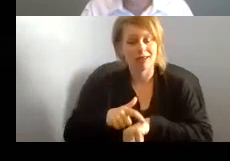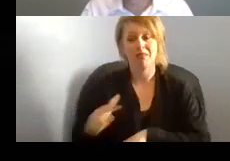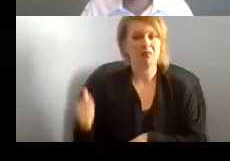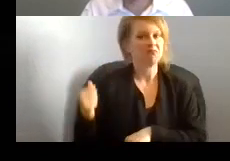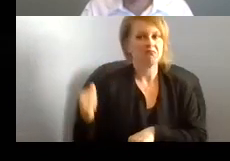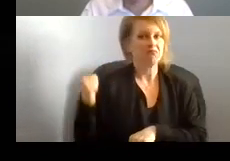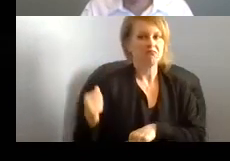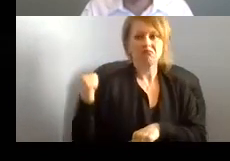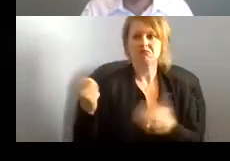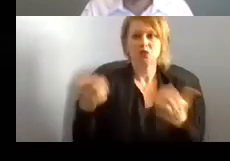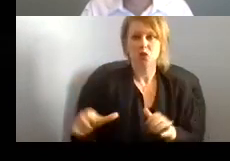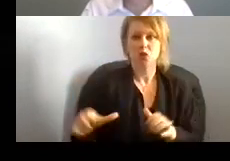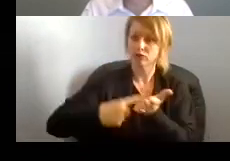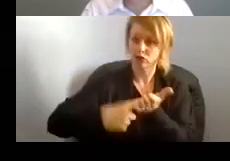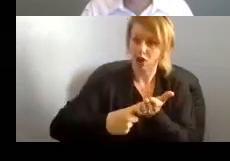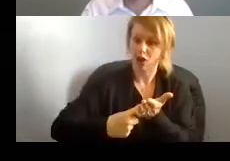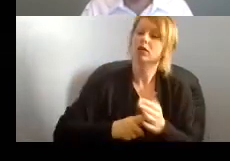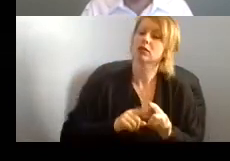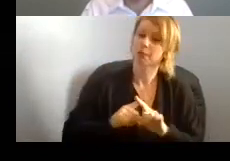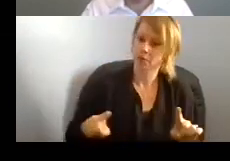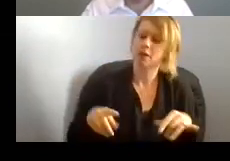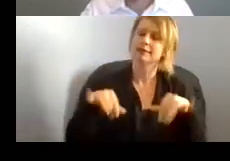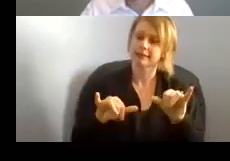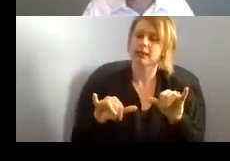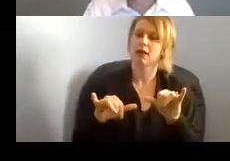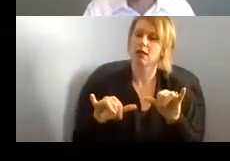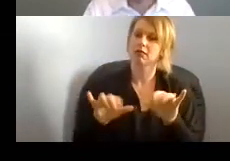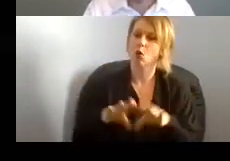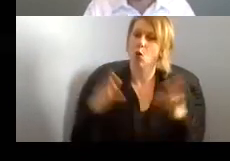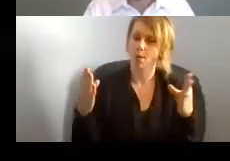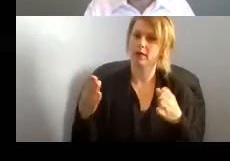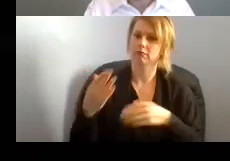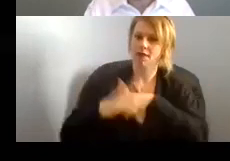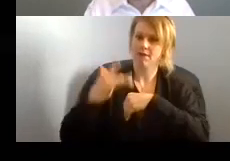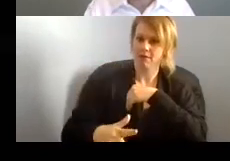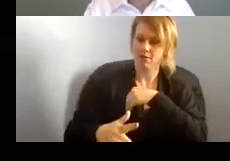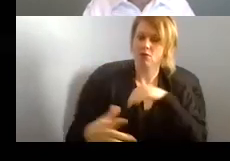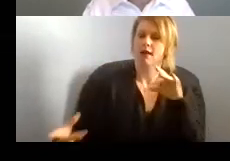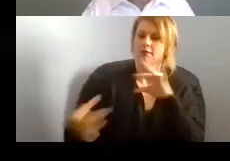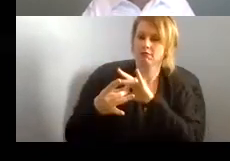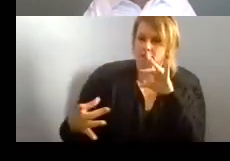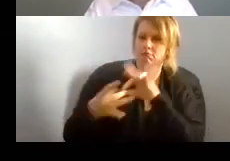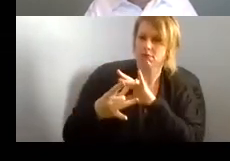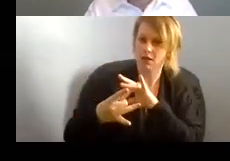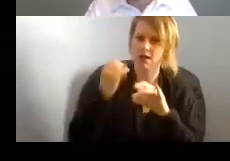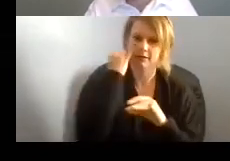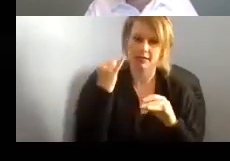evolve over time, so remain available, concerned, and connected. Now, when supporting grieving students,